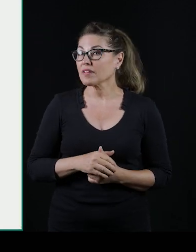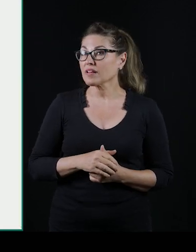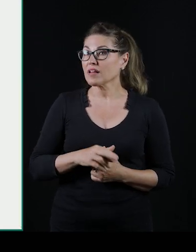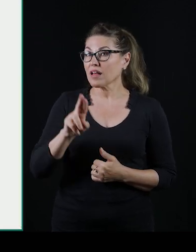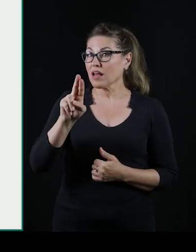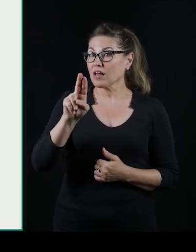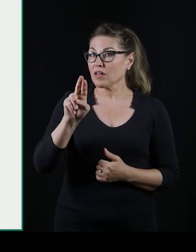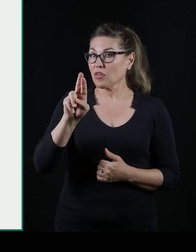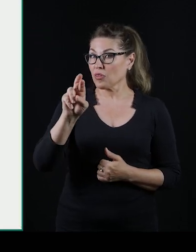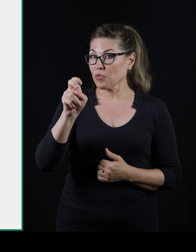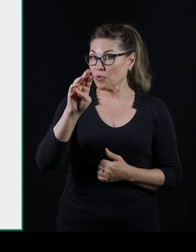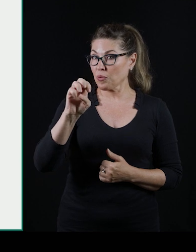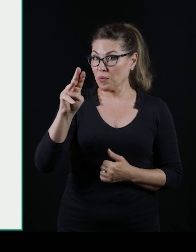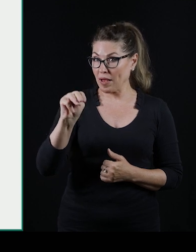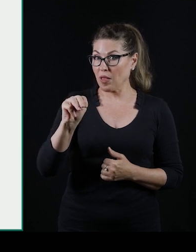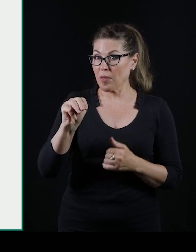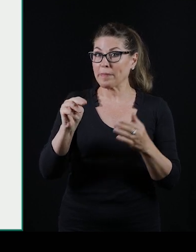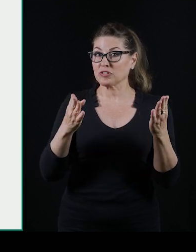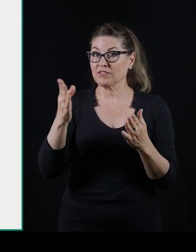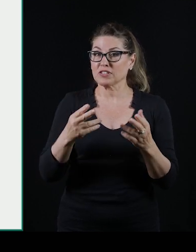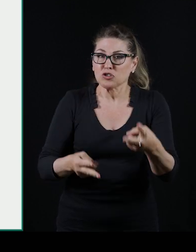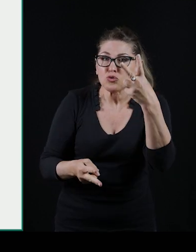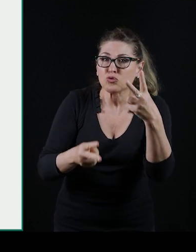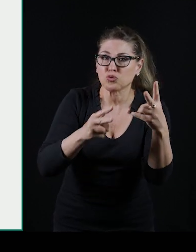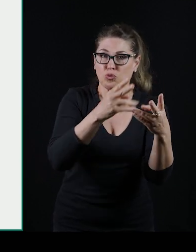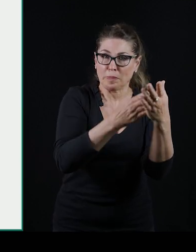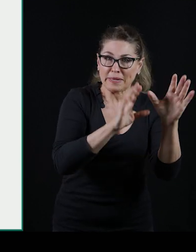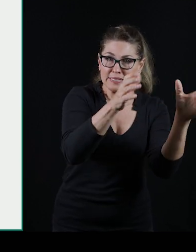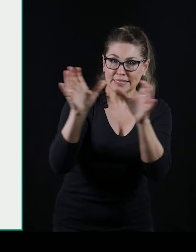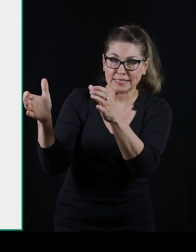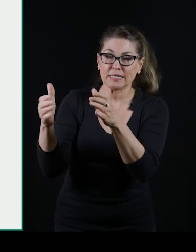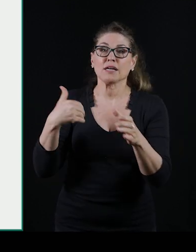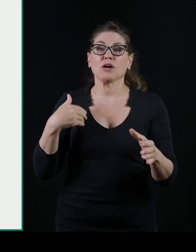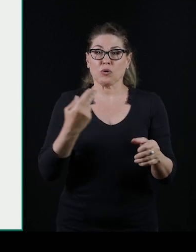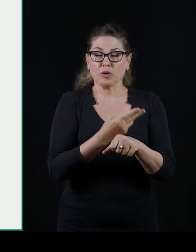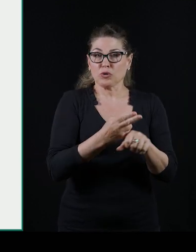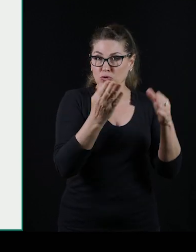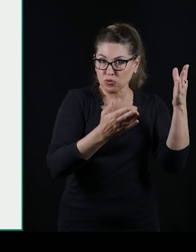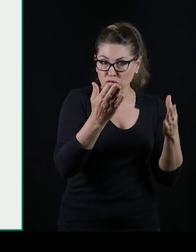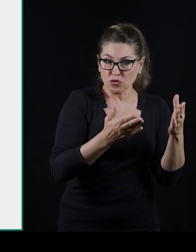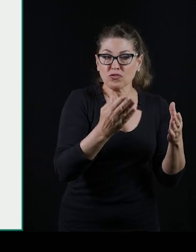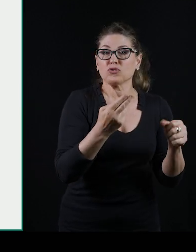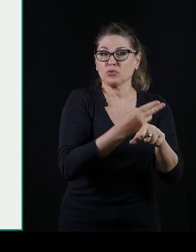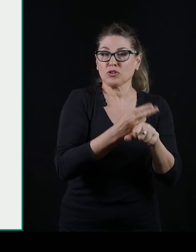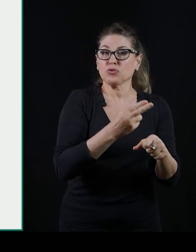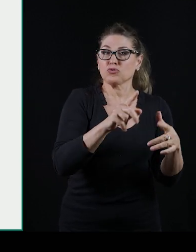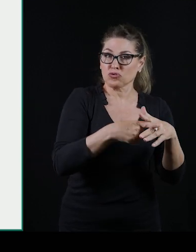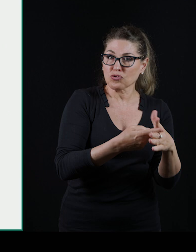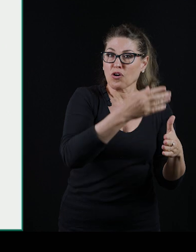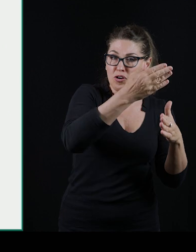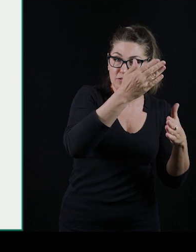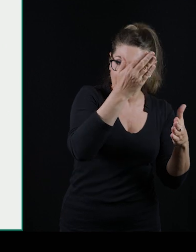So the realm service consists of two big pieces. We have service logic that we use to start and stop and configure game servers.